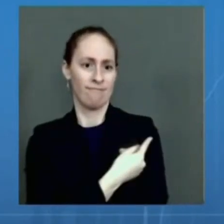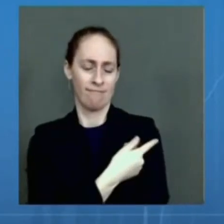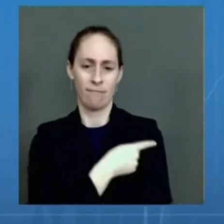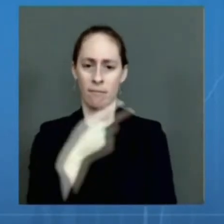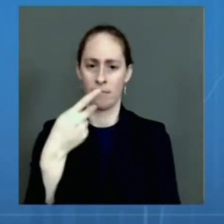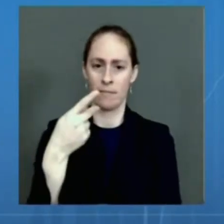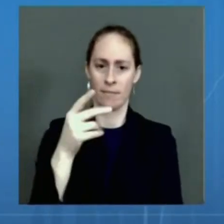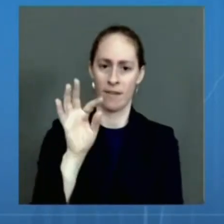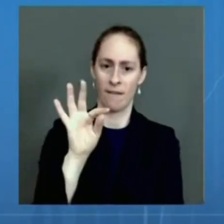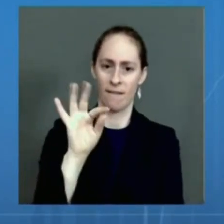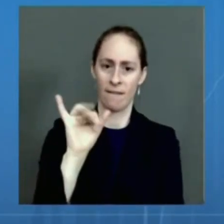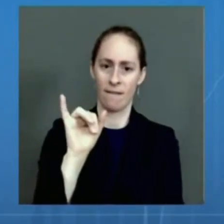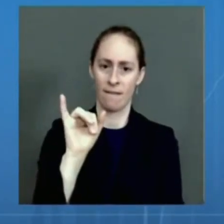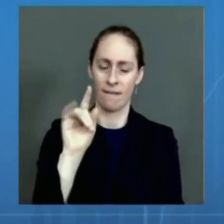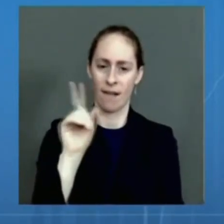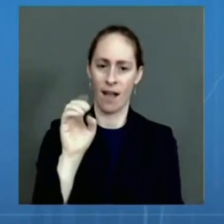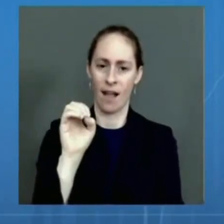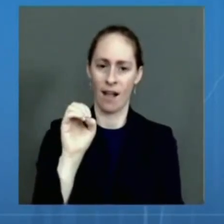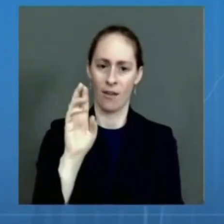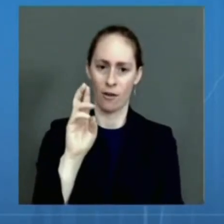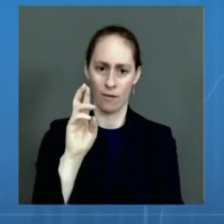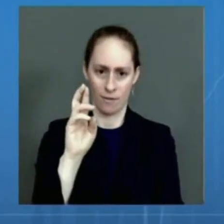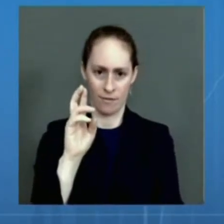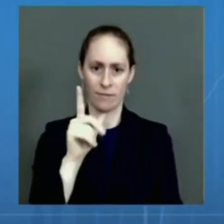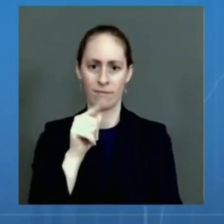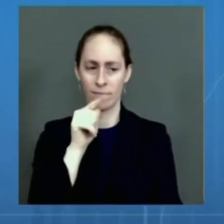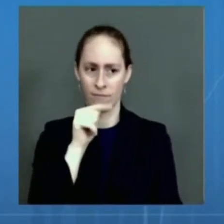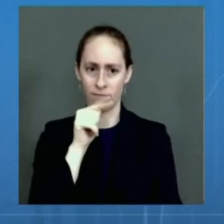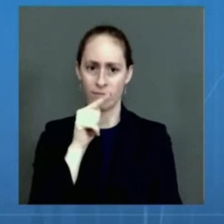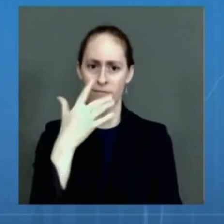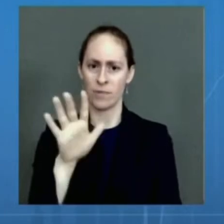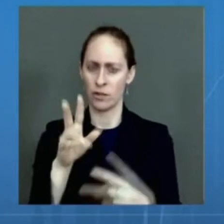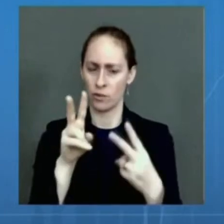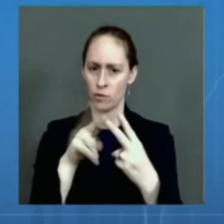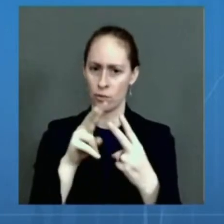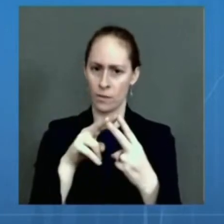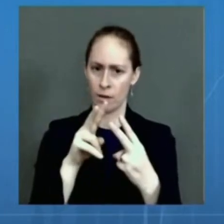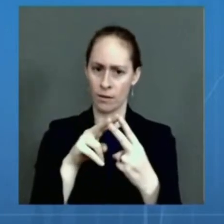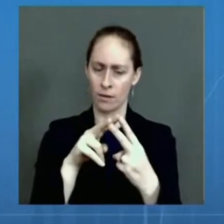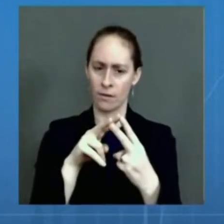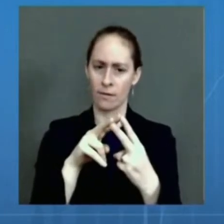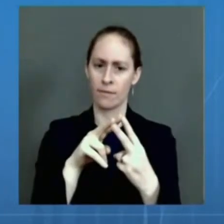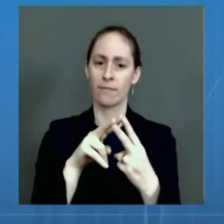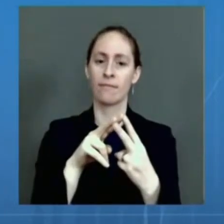VACCINE, IF YOU LOOK AGAIN FIVE